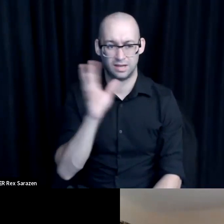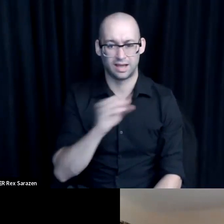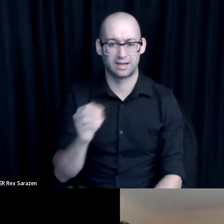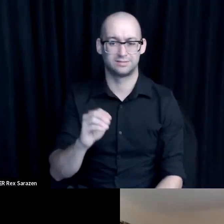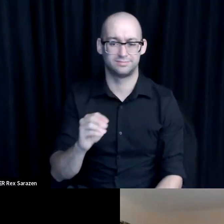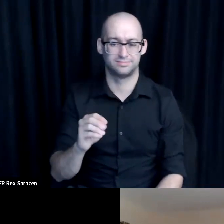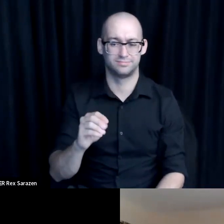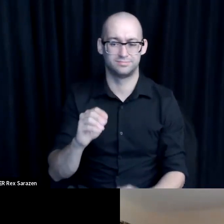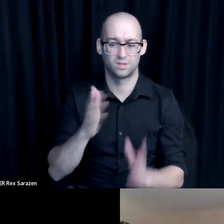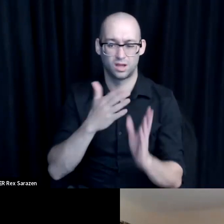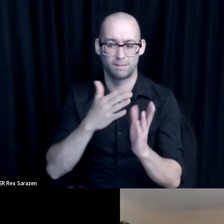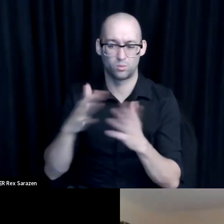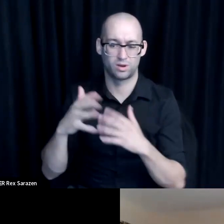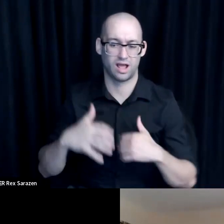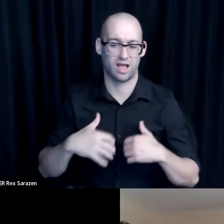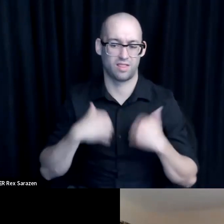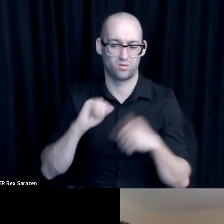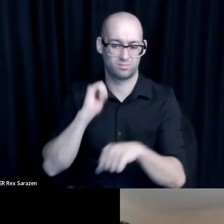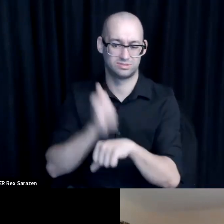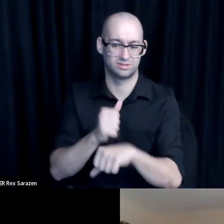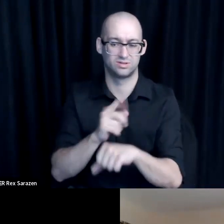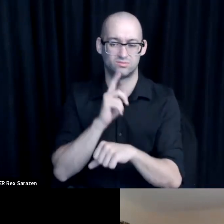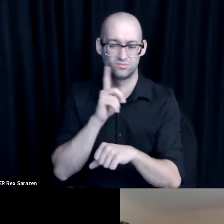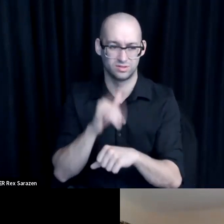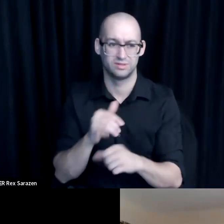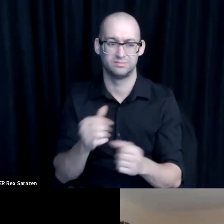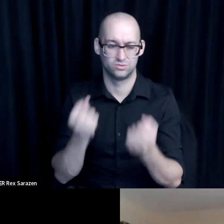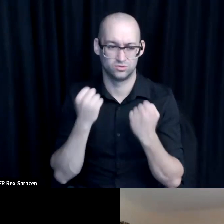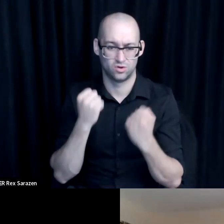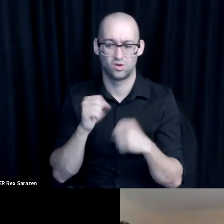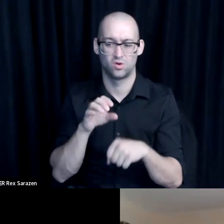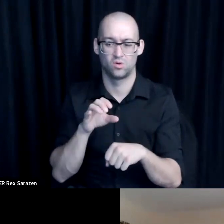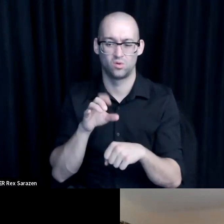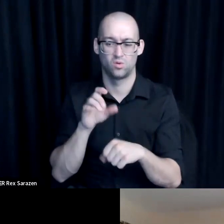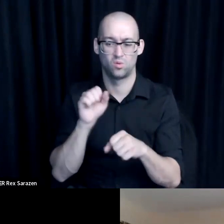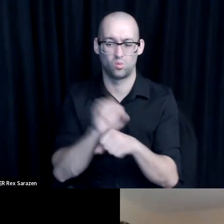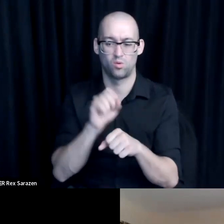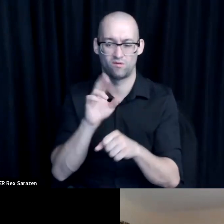are a an excellent workforce that that that can be developed into digital navigators.